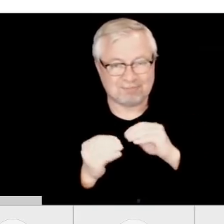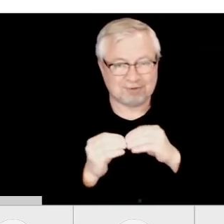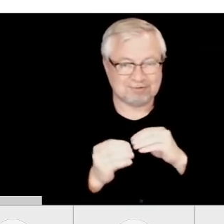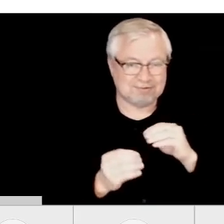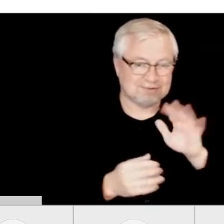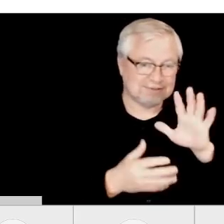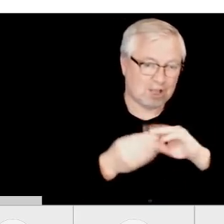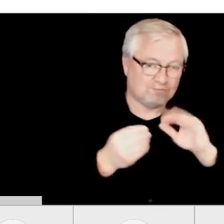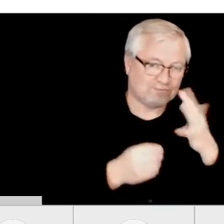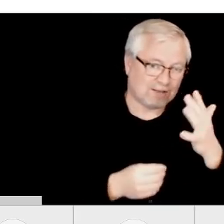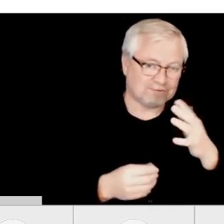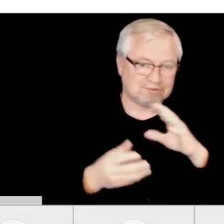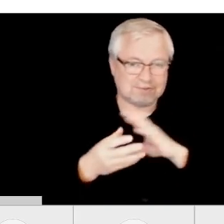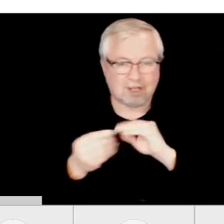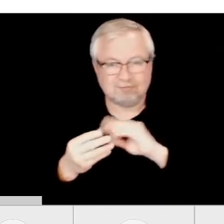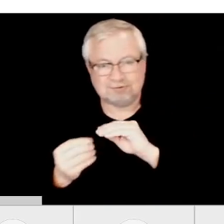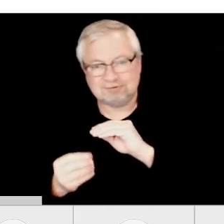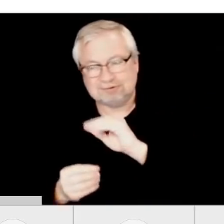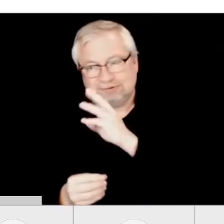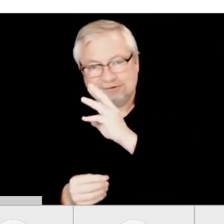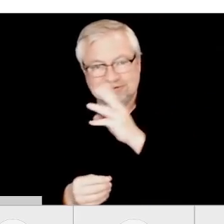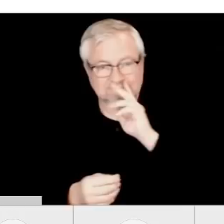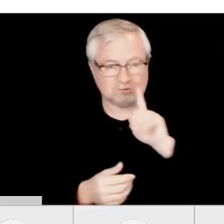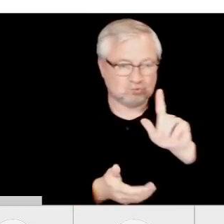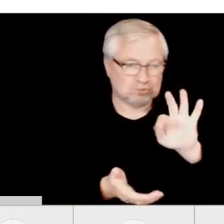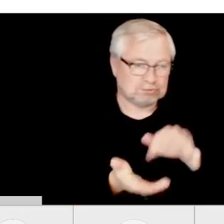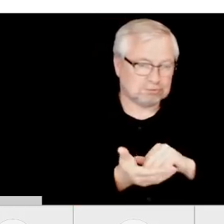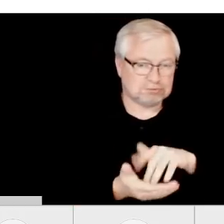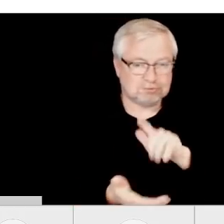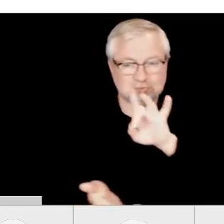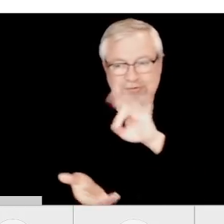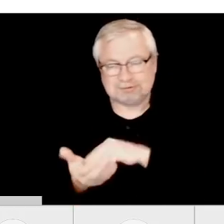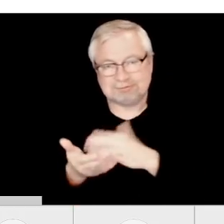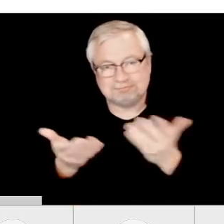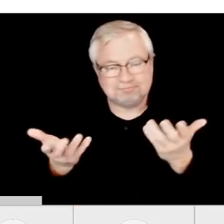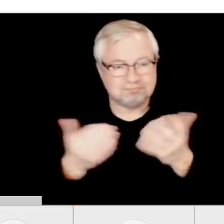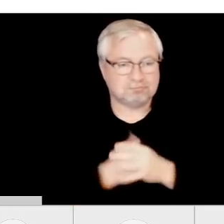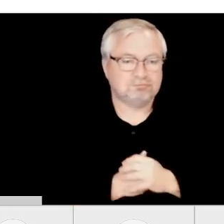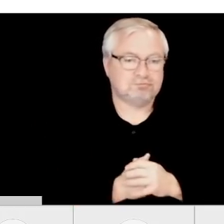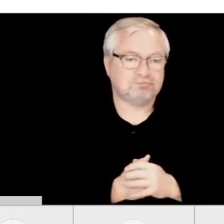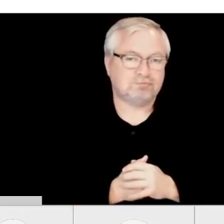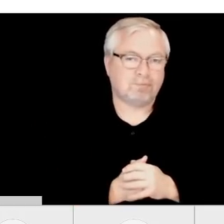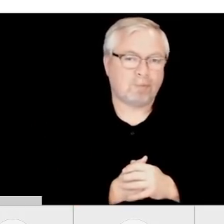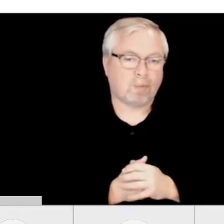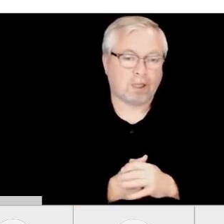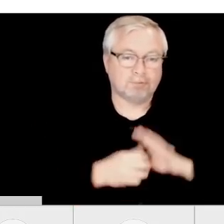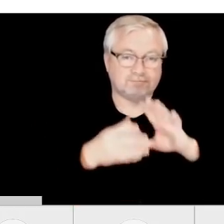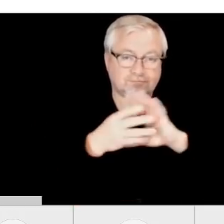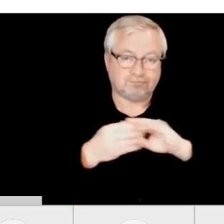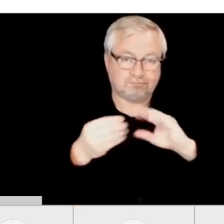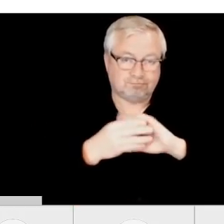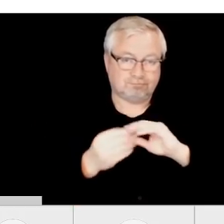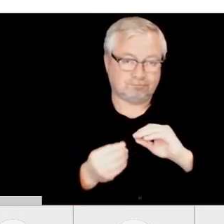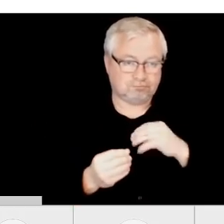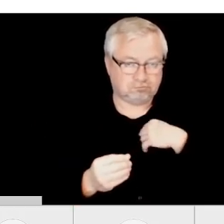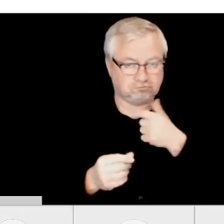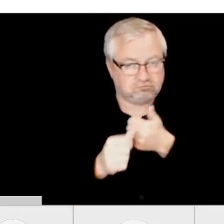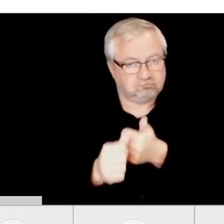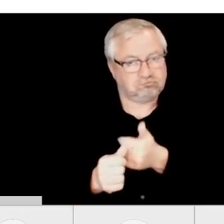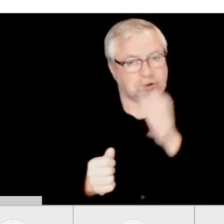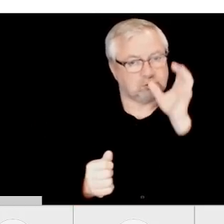Mortalities through May, the model anticipates around 1400 or so